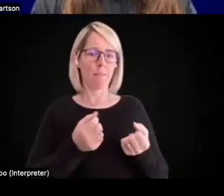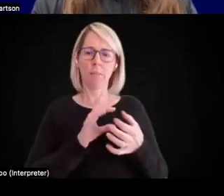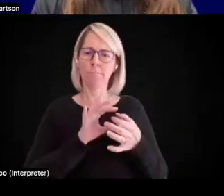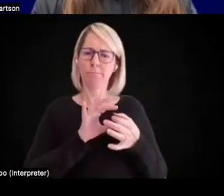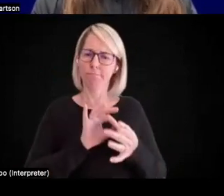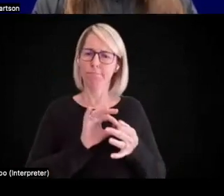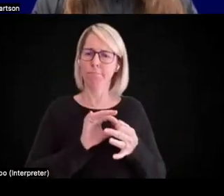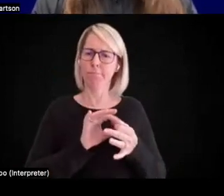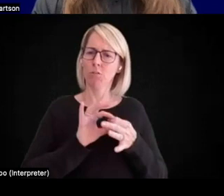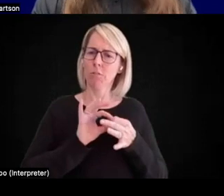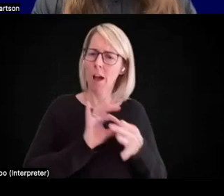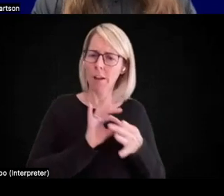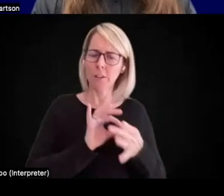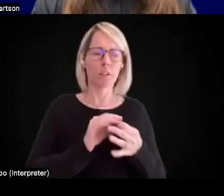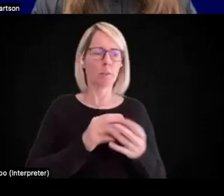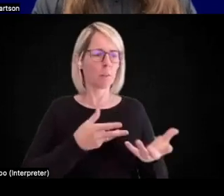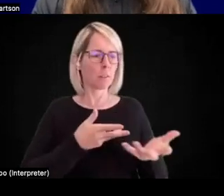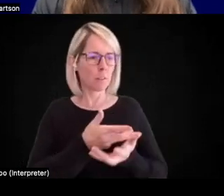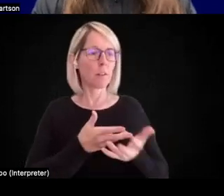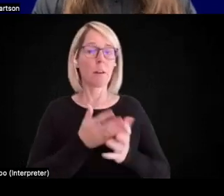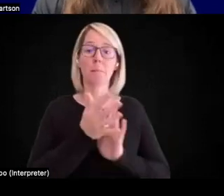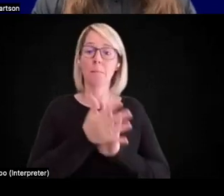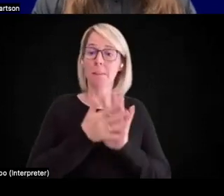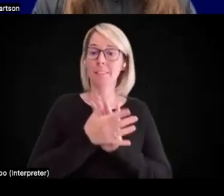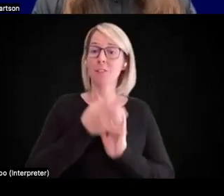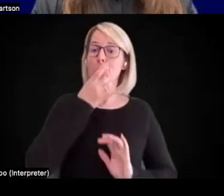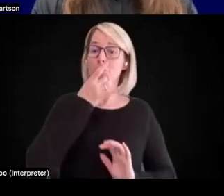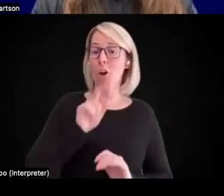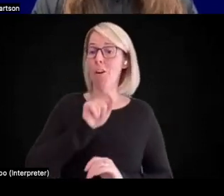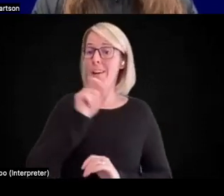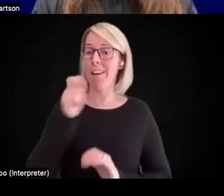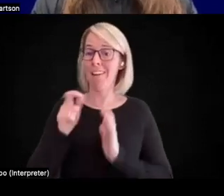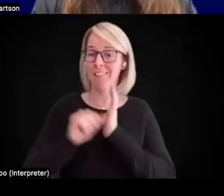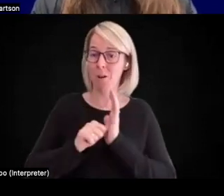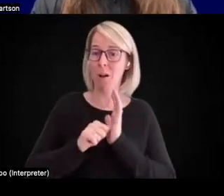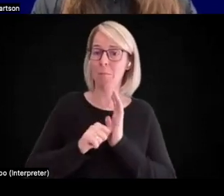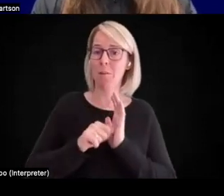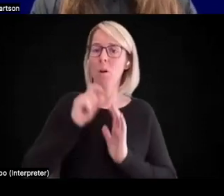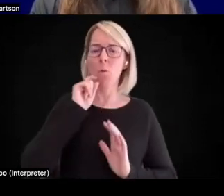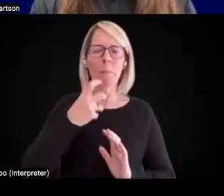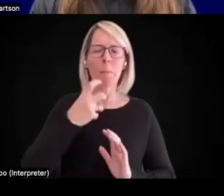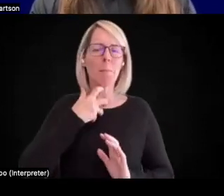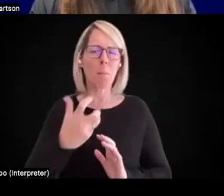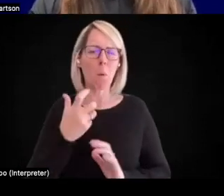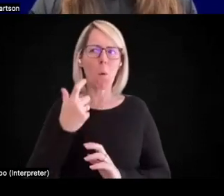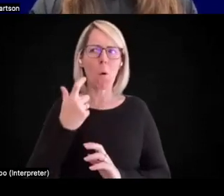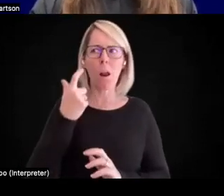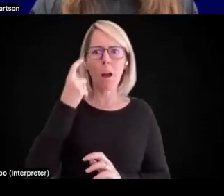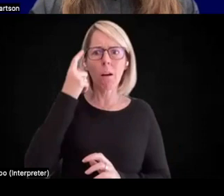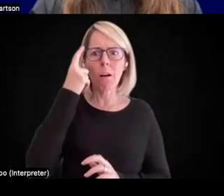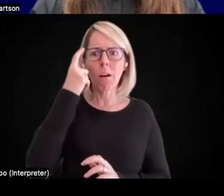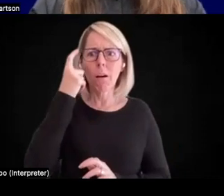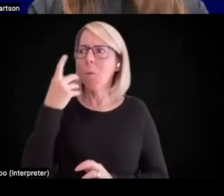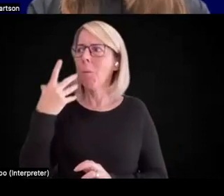student is going to come back to that activity next time with curiosity and without fear.